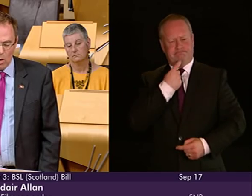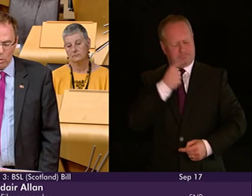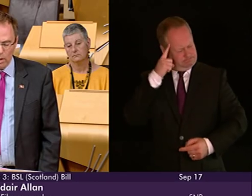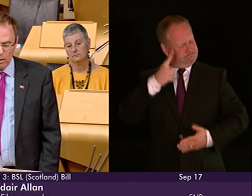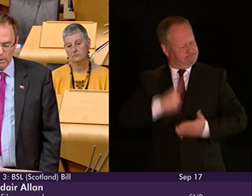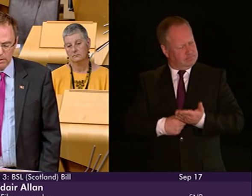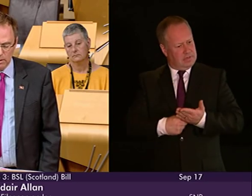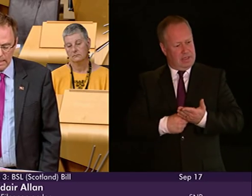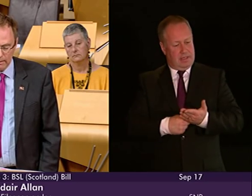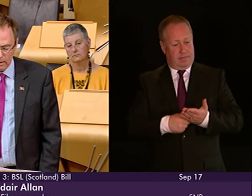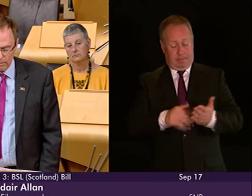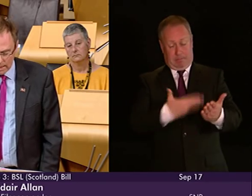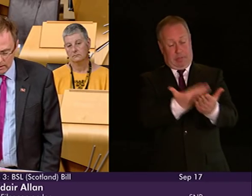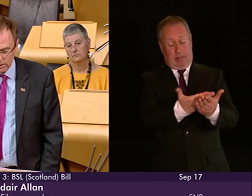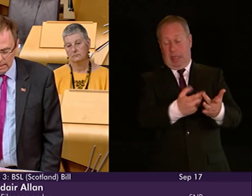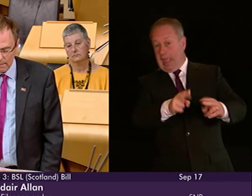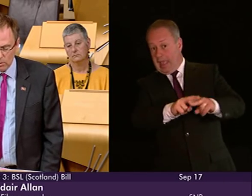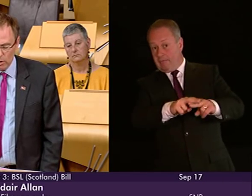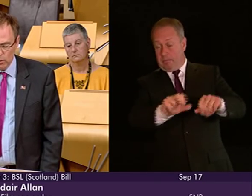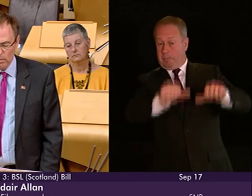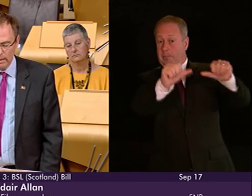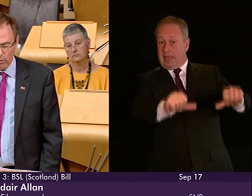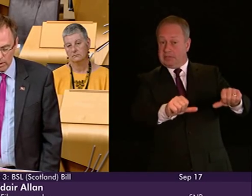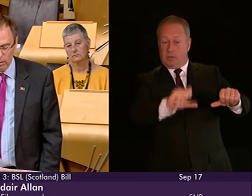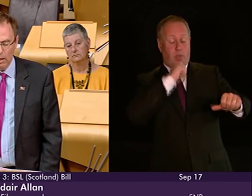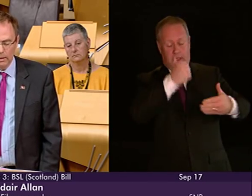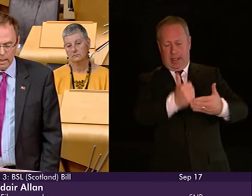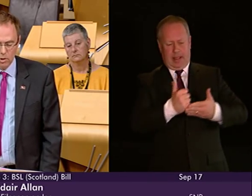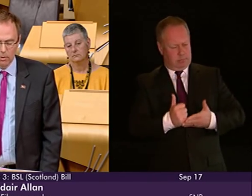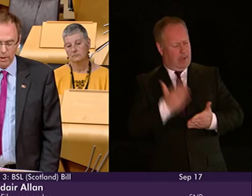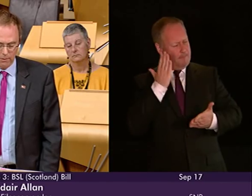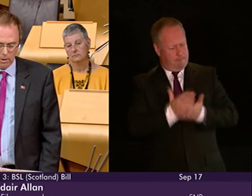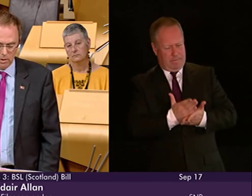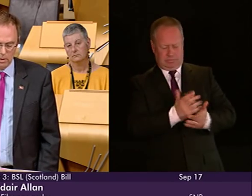passed, will help us to take the practical steps that will make a tangible difference